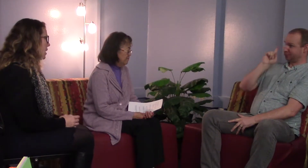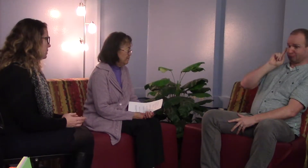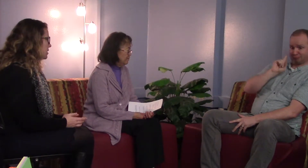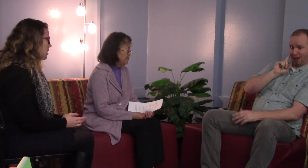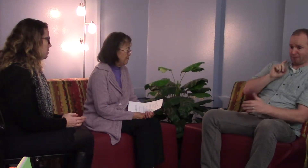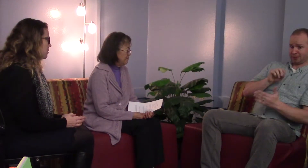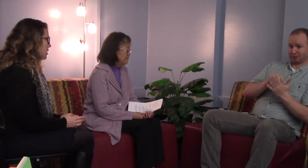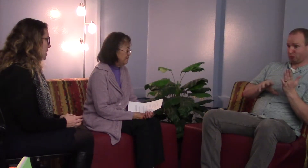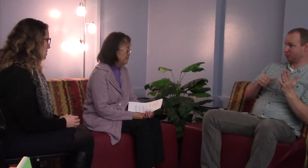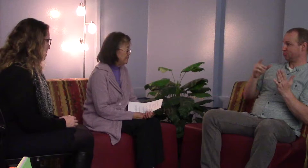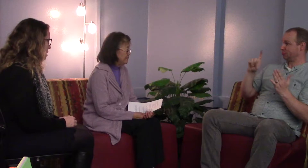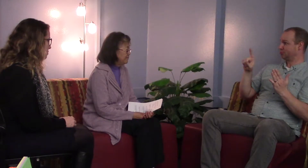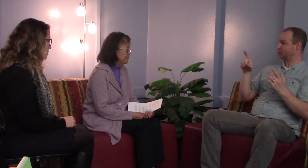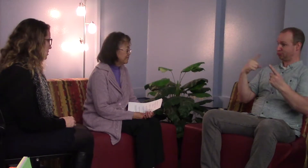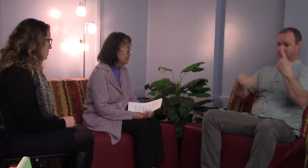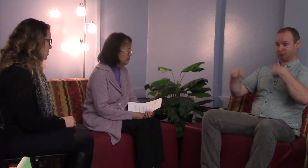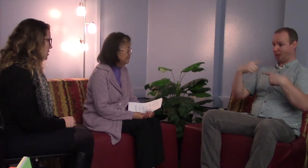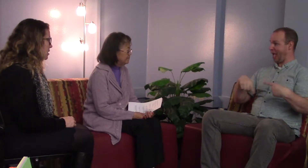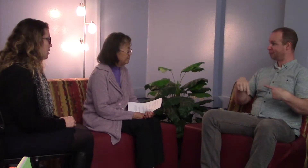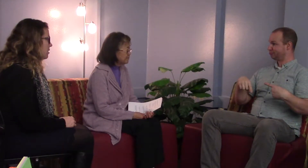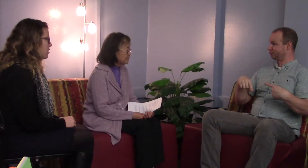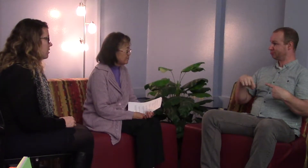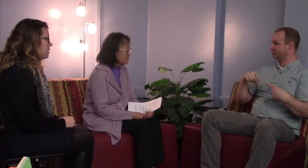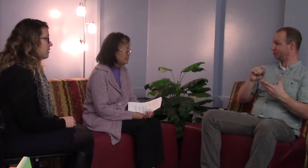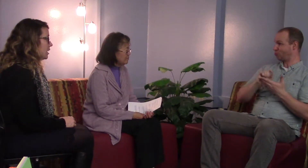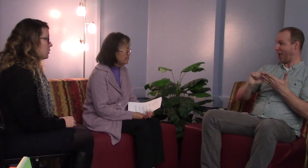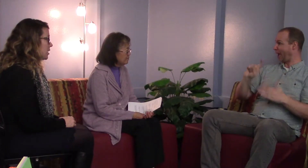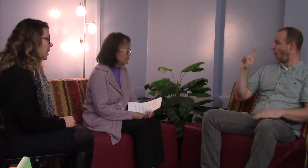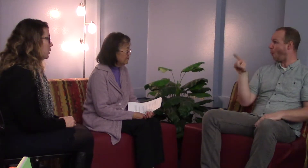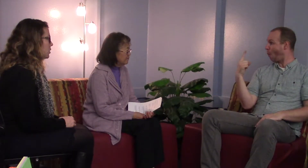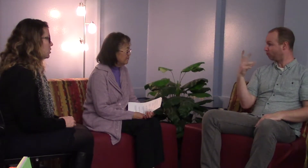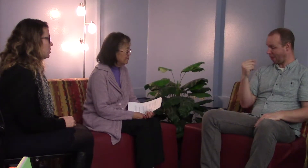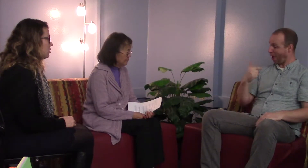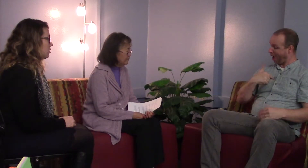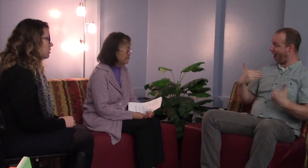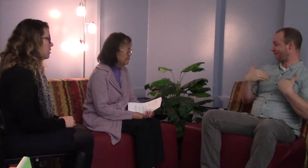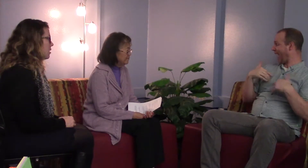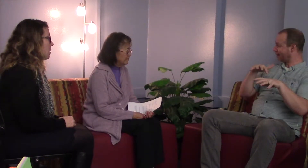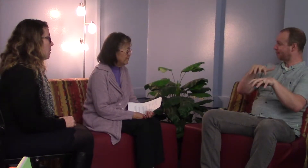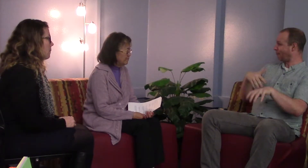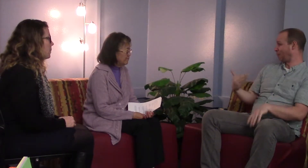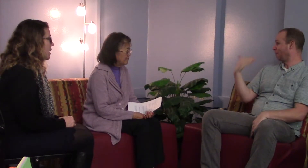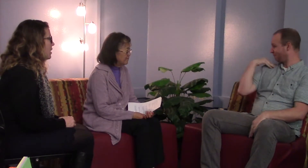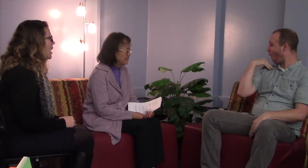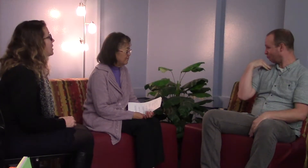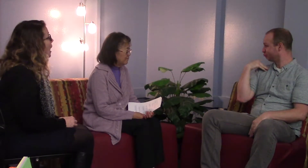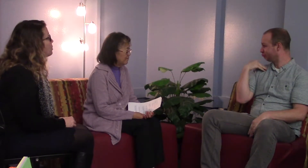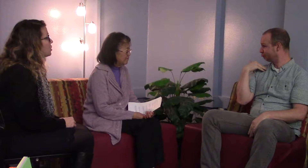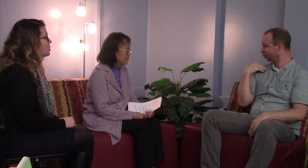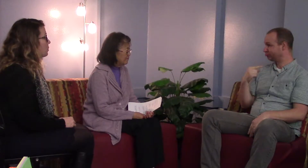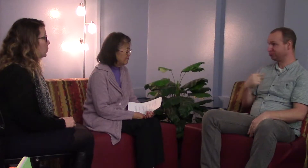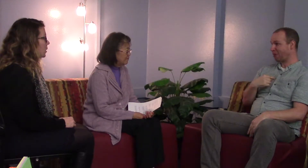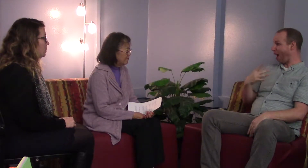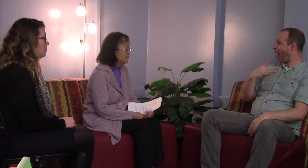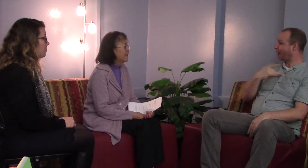I myself am Deaf. I use sign language. But I've had captioners before.